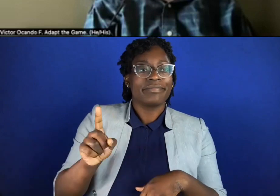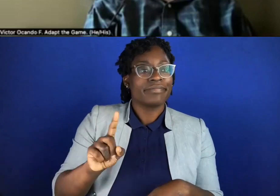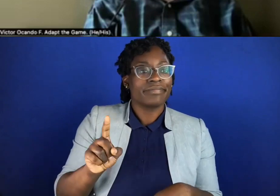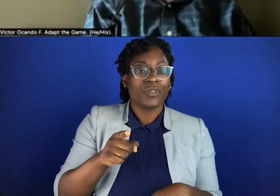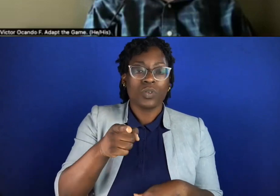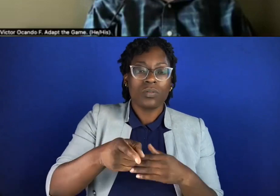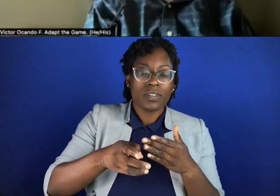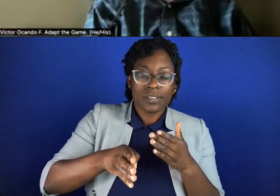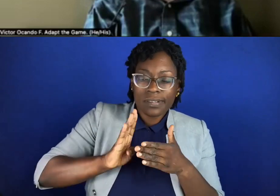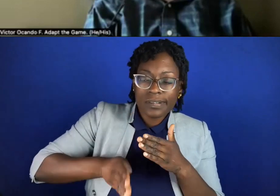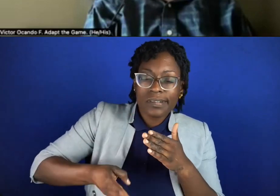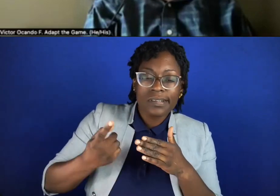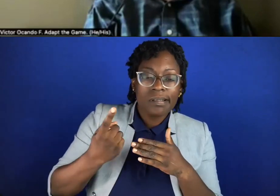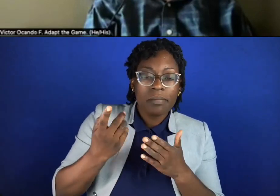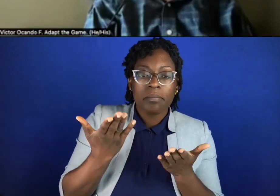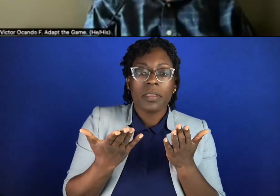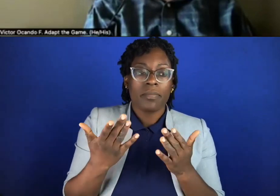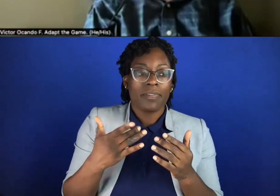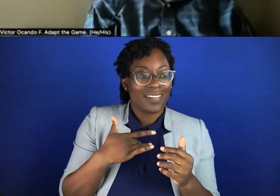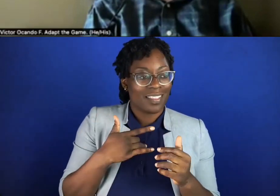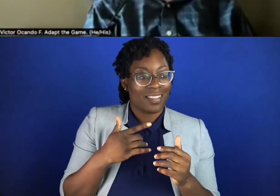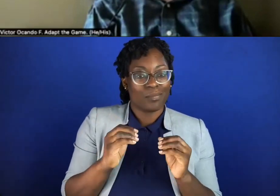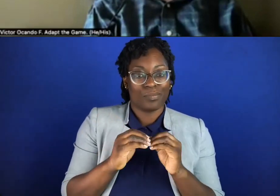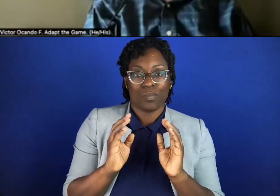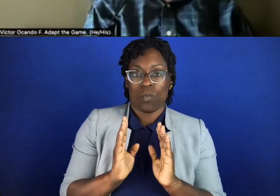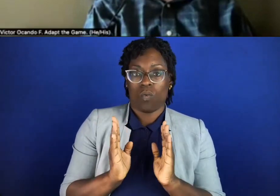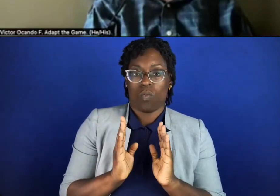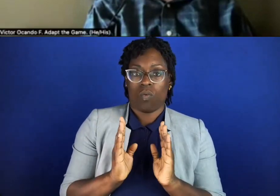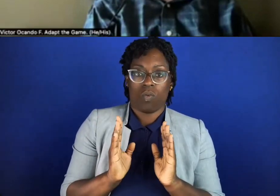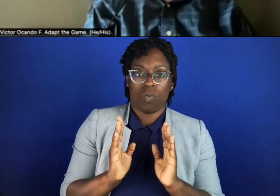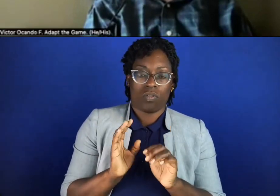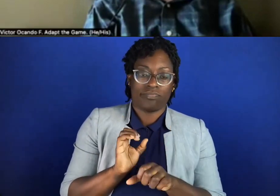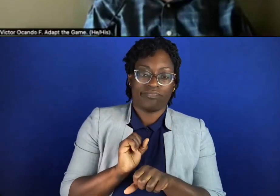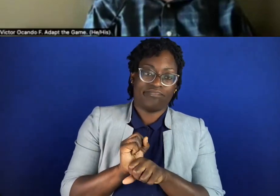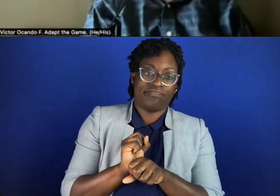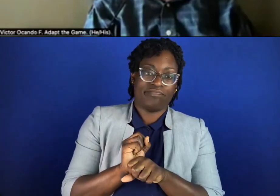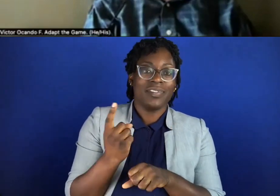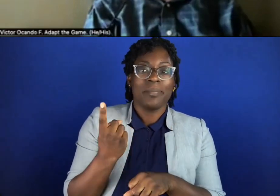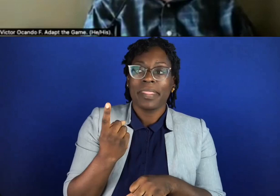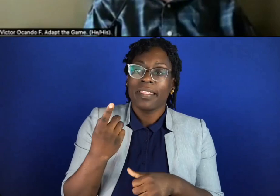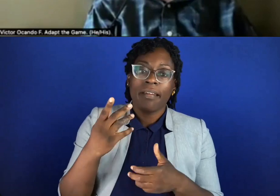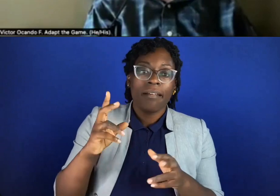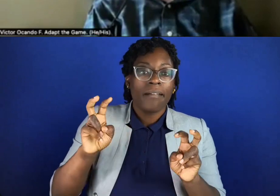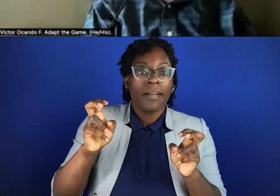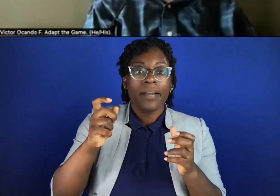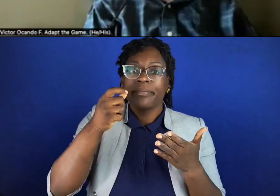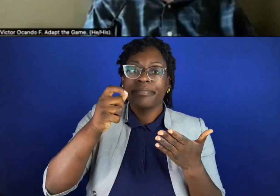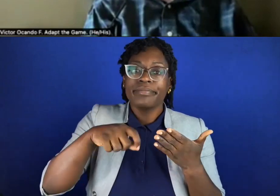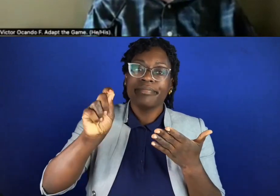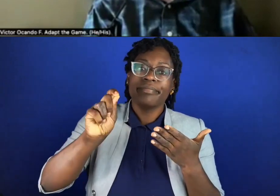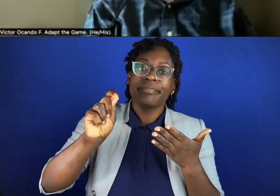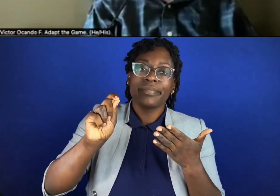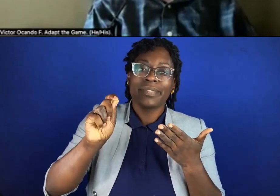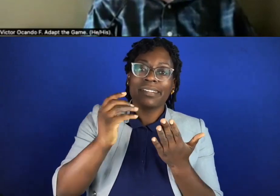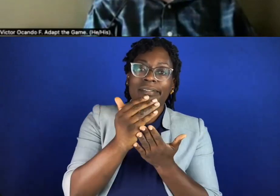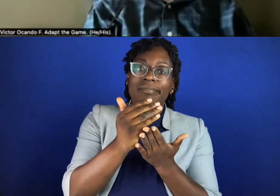be called a “smaller” task or checklist item in starting or growing your business